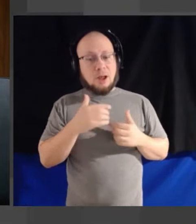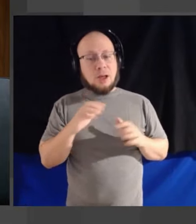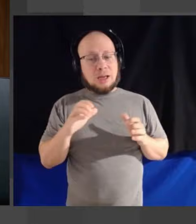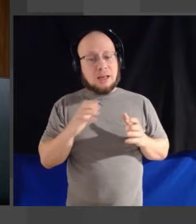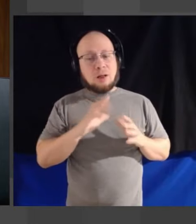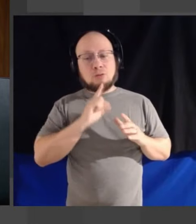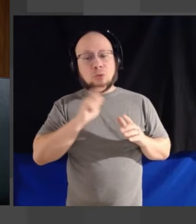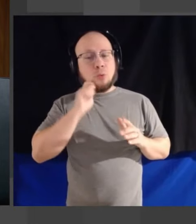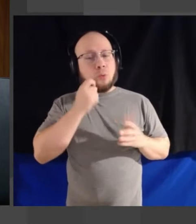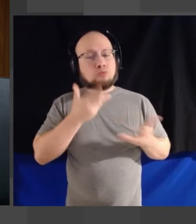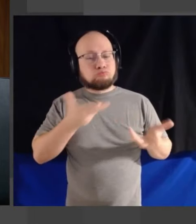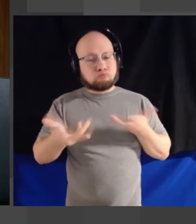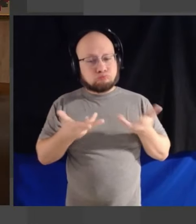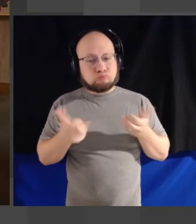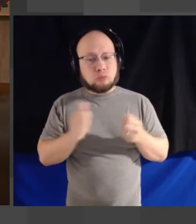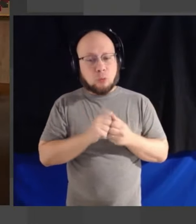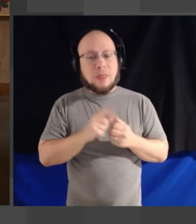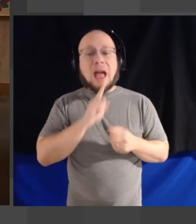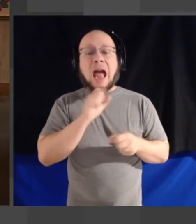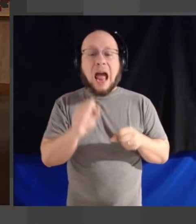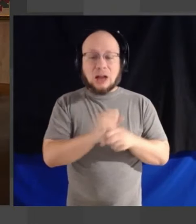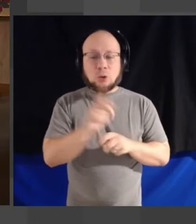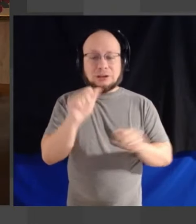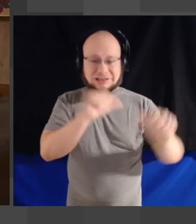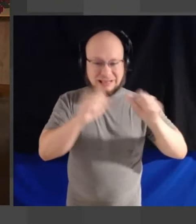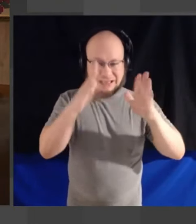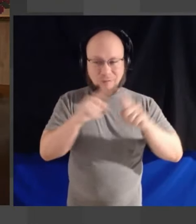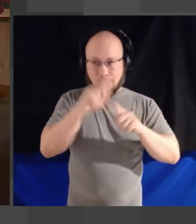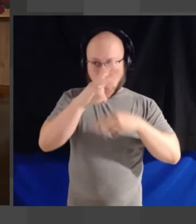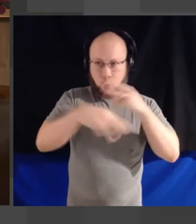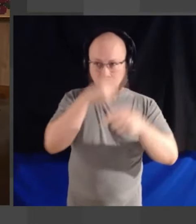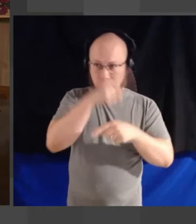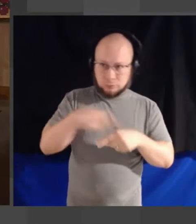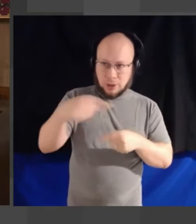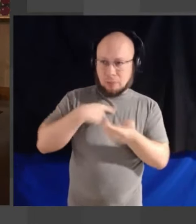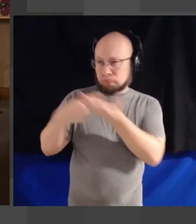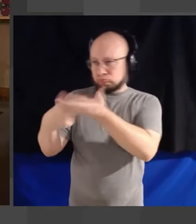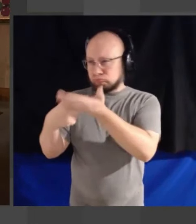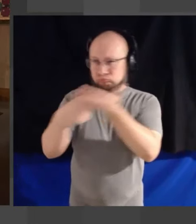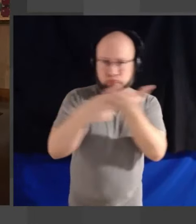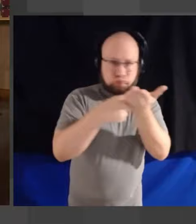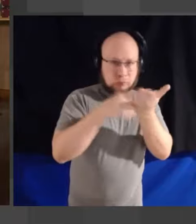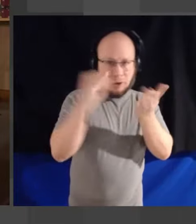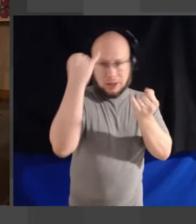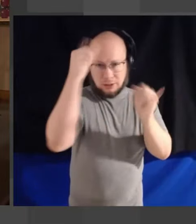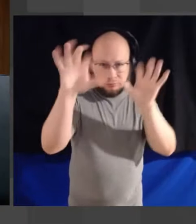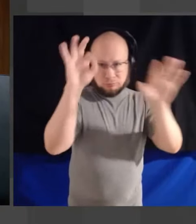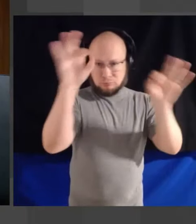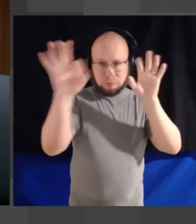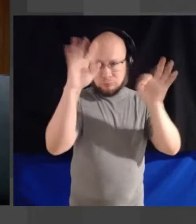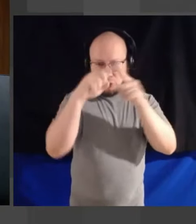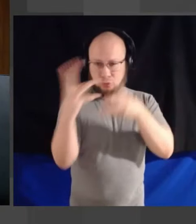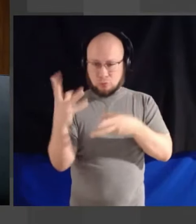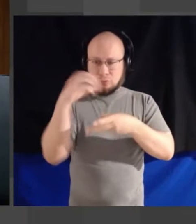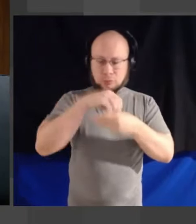AND I GOT TO DO A LOT OF AWESOME CONVERSATIONS WITH ACTUAL